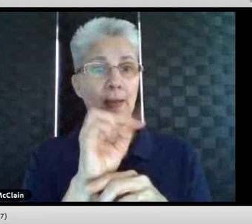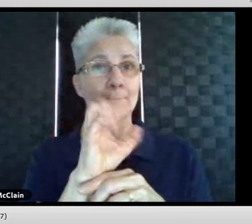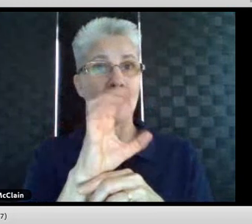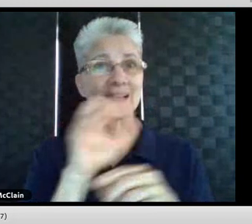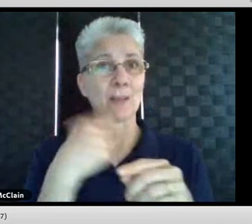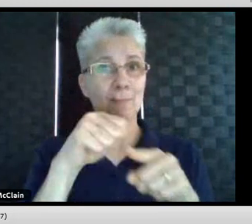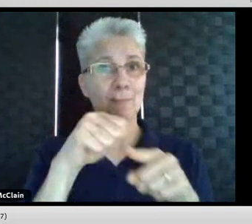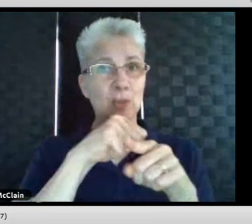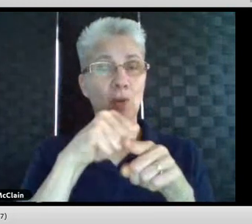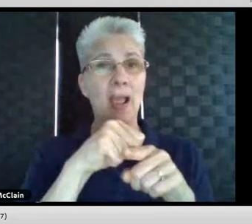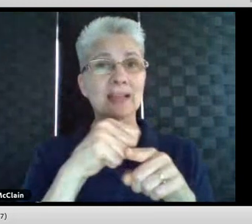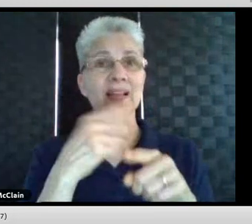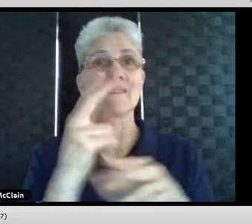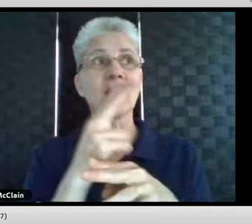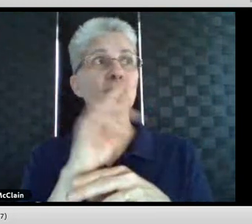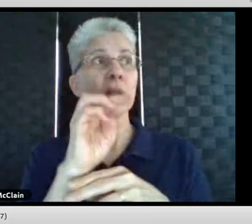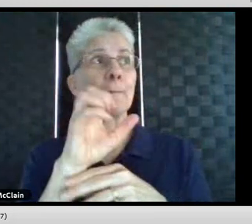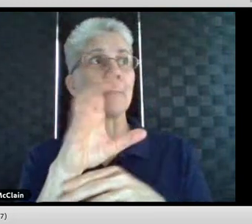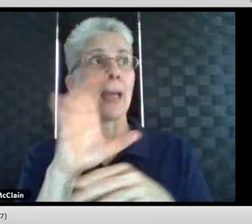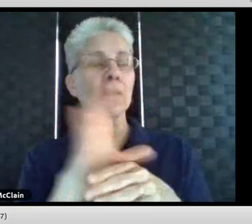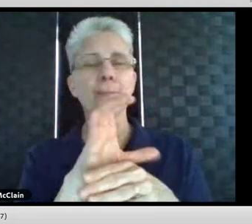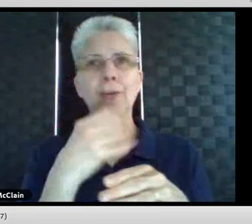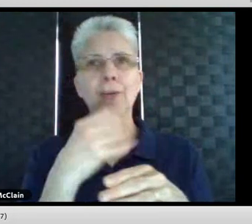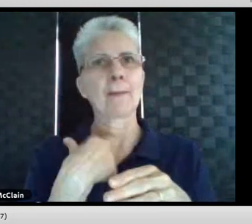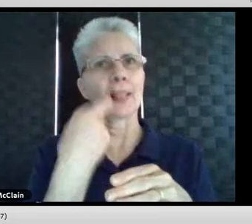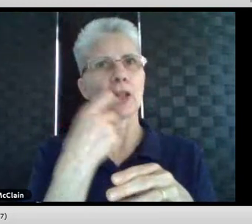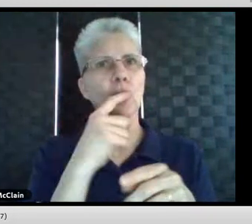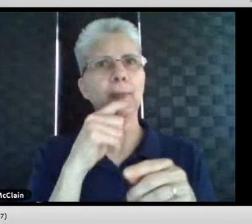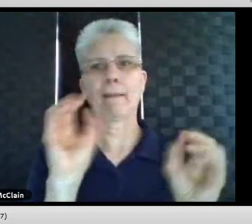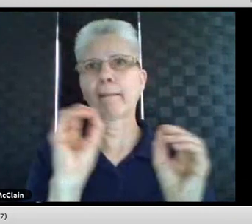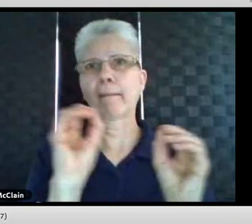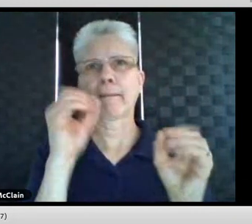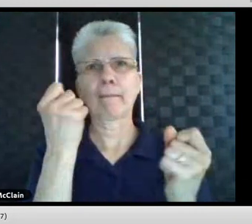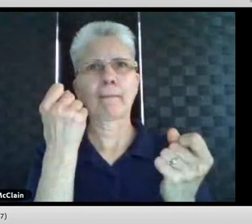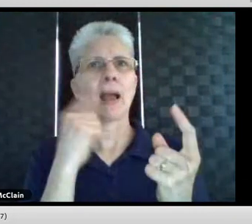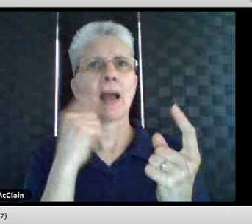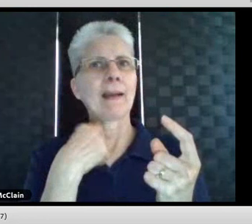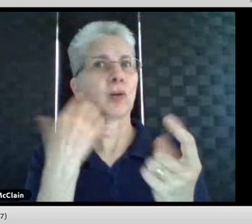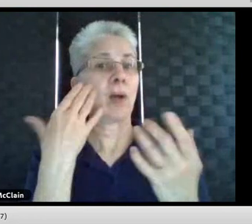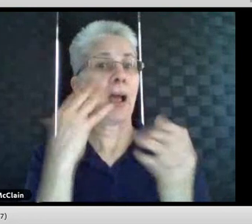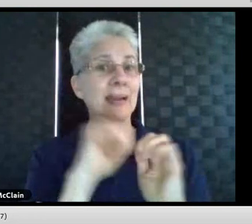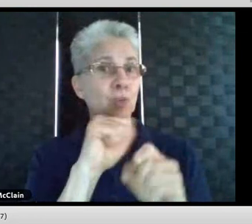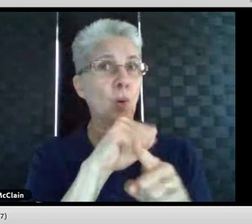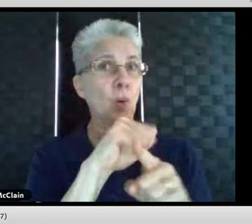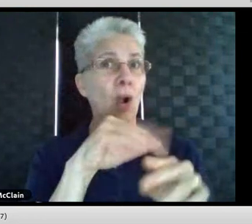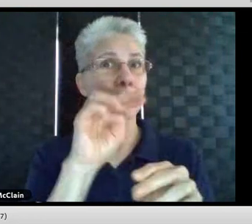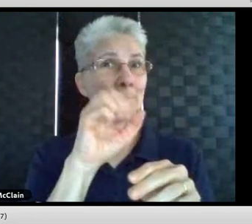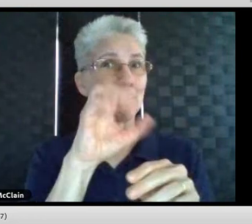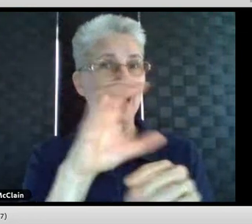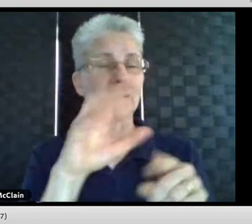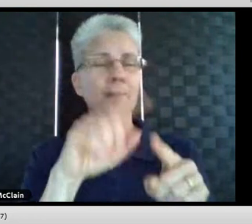If I get to a Mac computer, I'm a little bit hopeless, so I need to work on that. But, you know, what kind of files are out there?